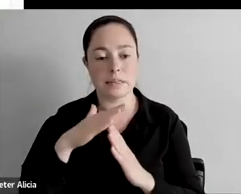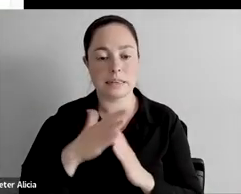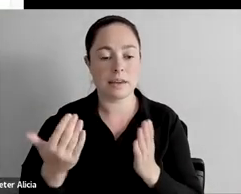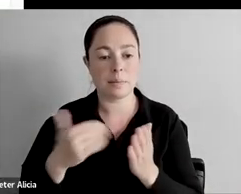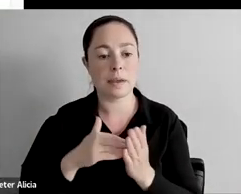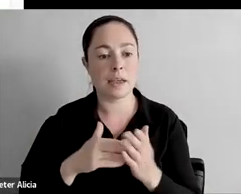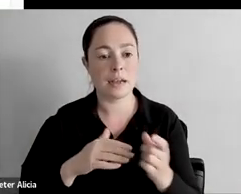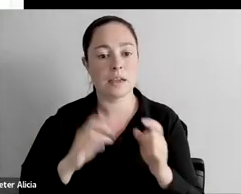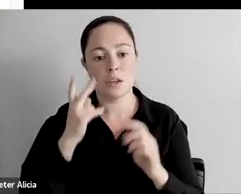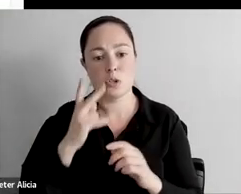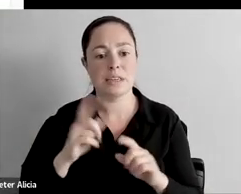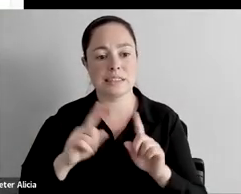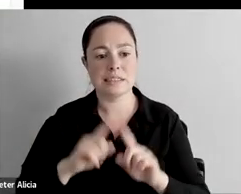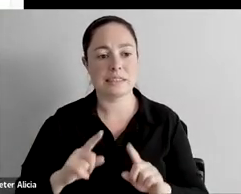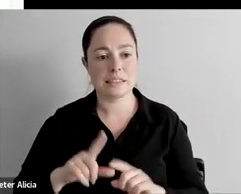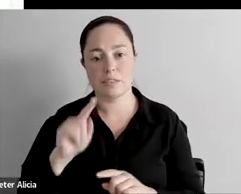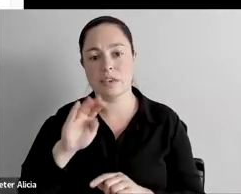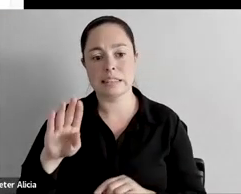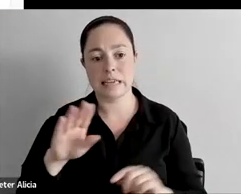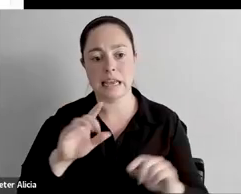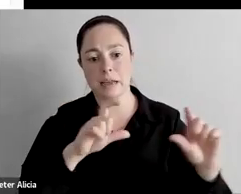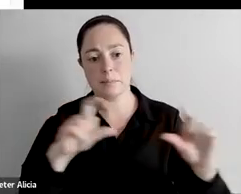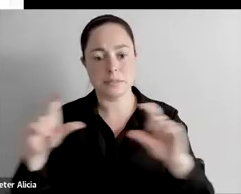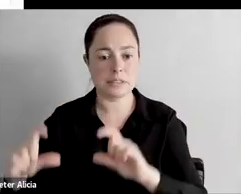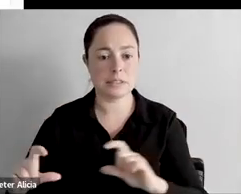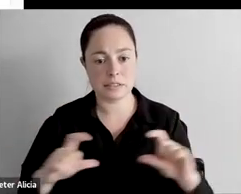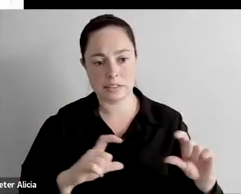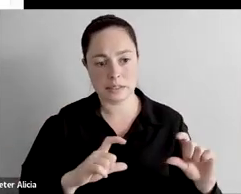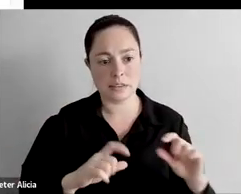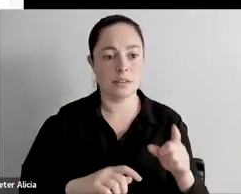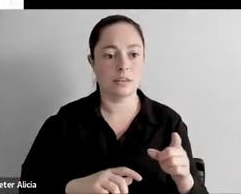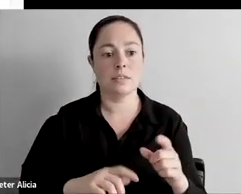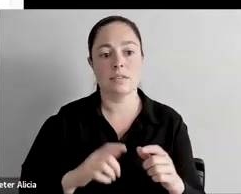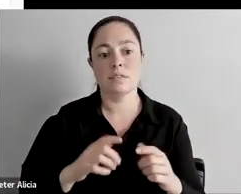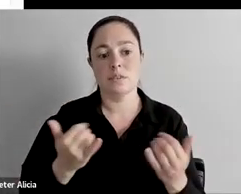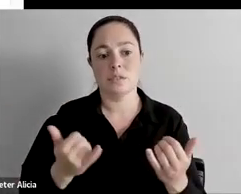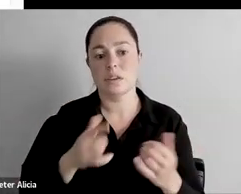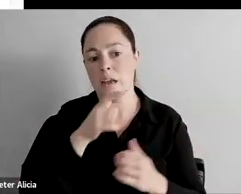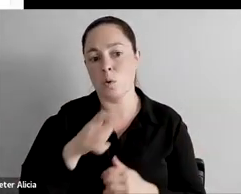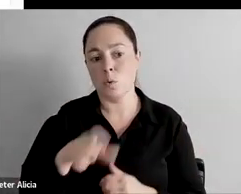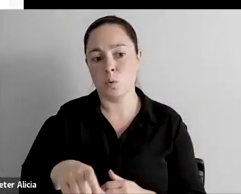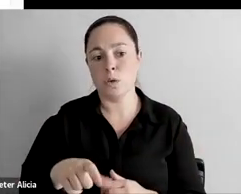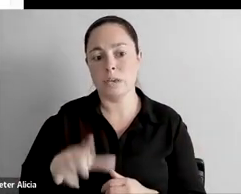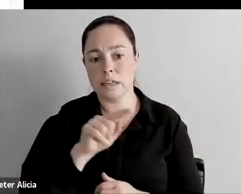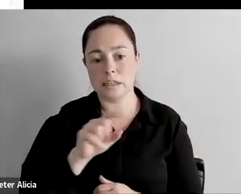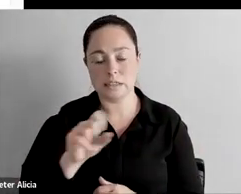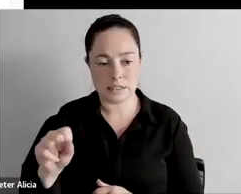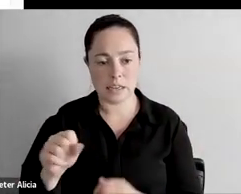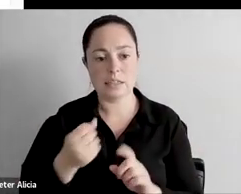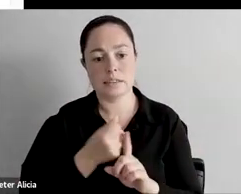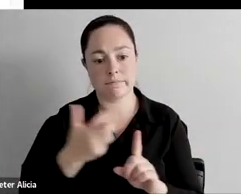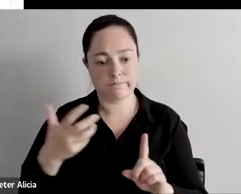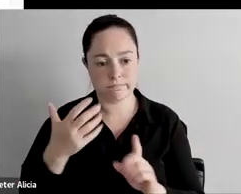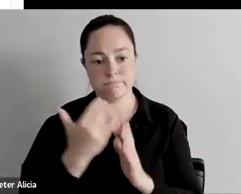the different tabs. So first, let's look at who needs LTSS. So, we'll click on who needs LTSS box.